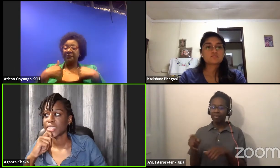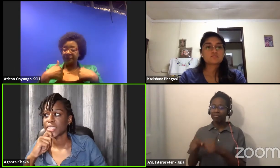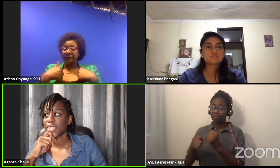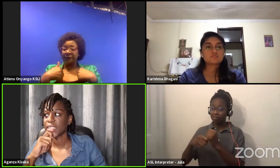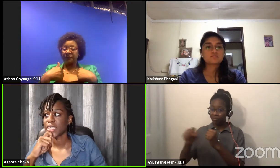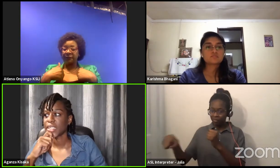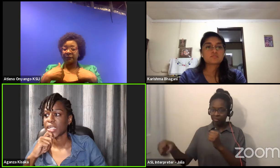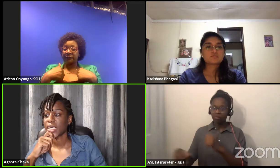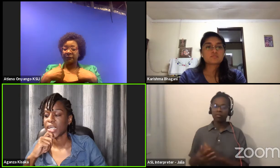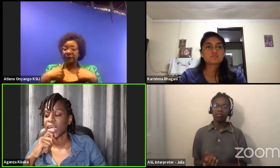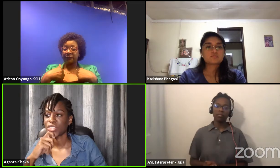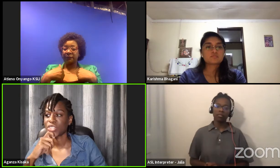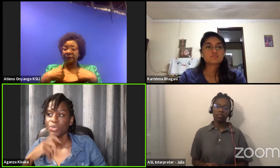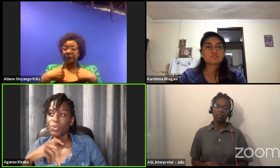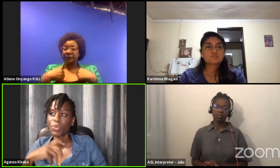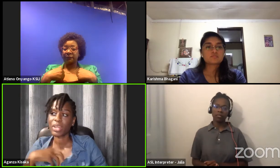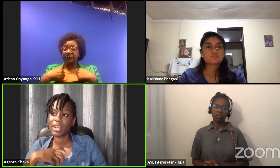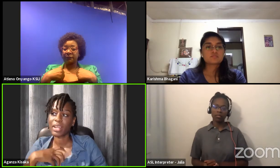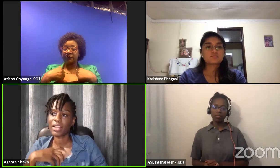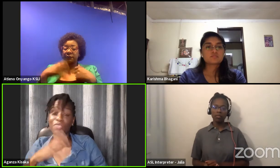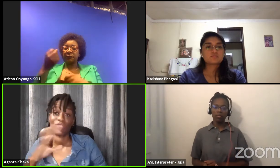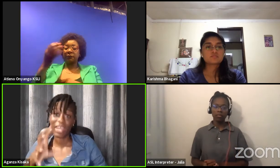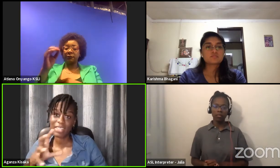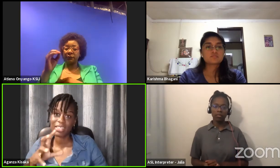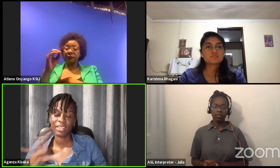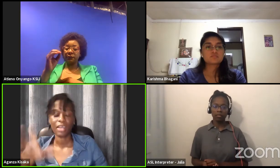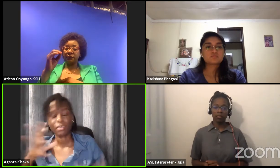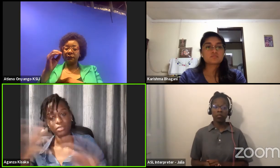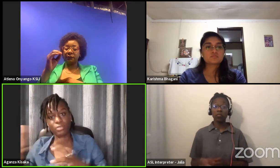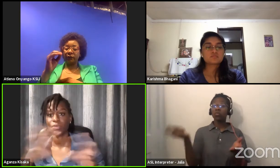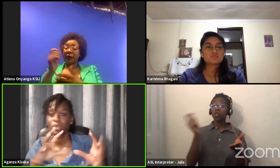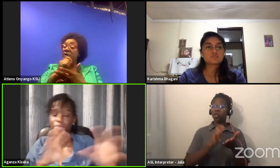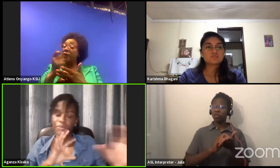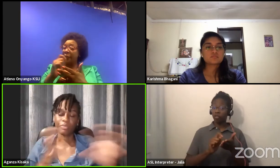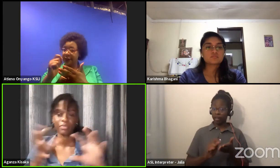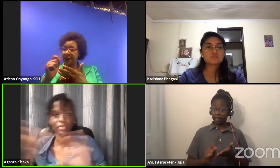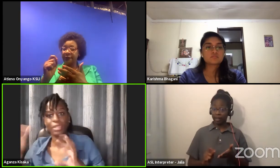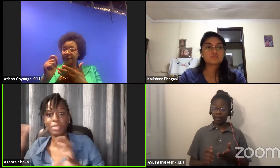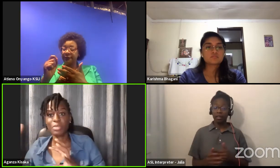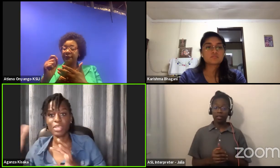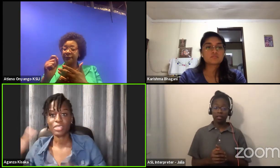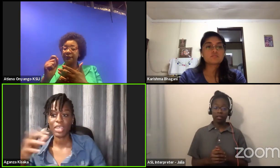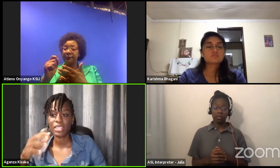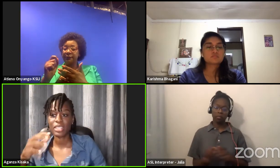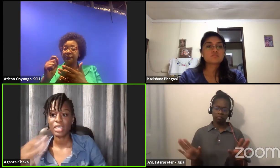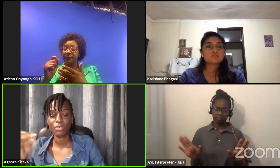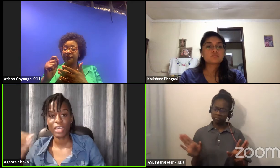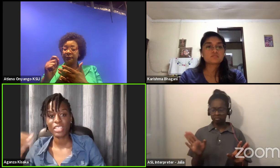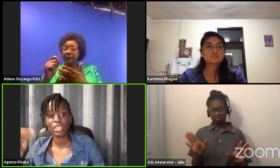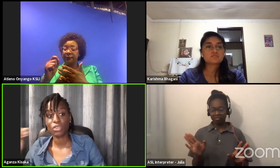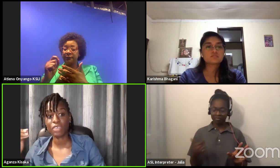And so when in writing now, well, let me speak as a writer now, in writing looking